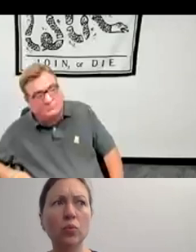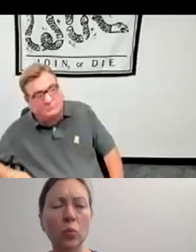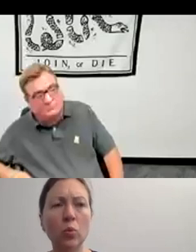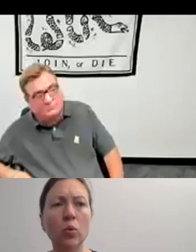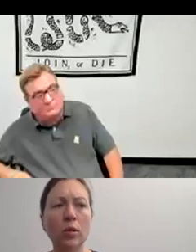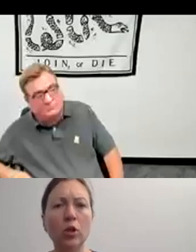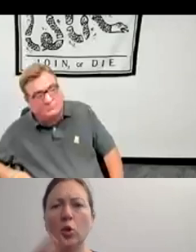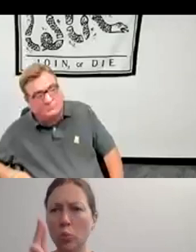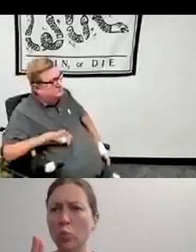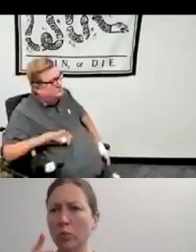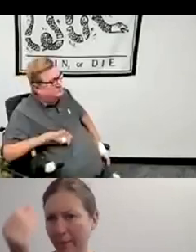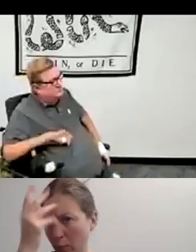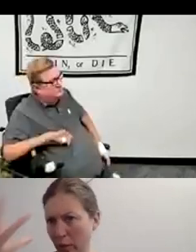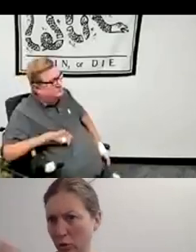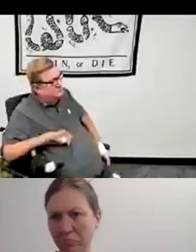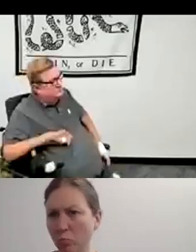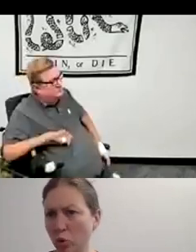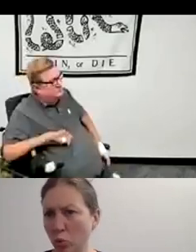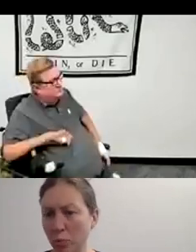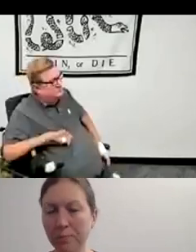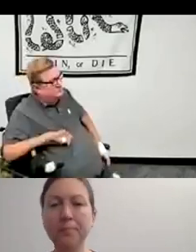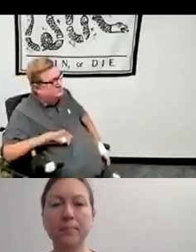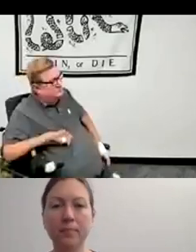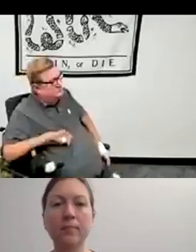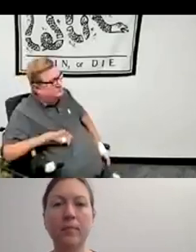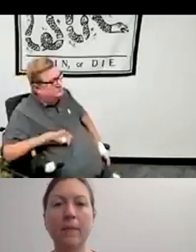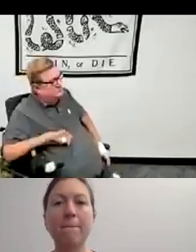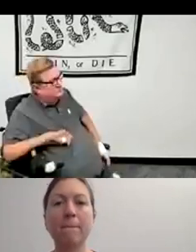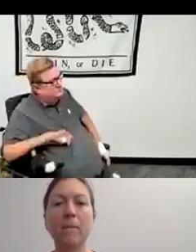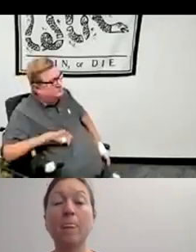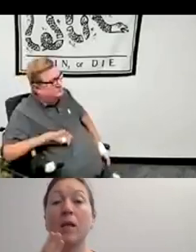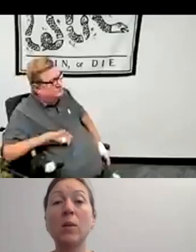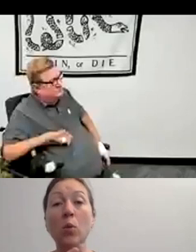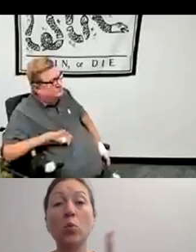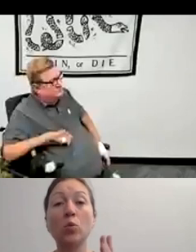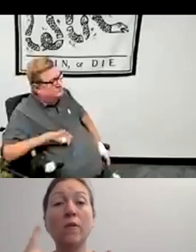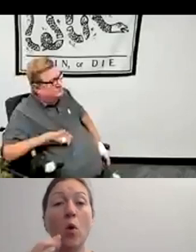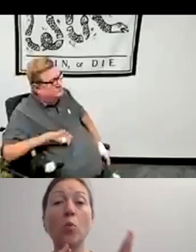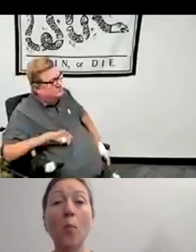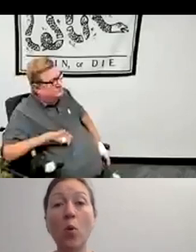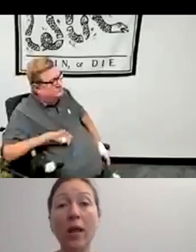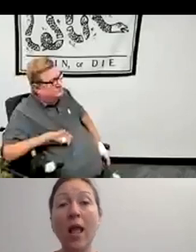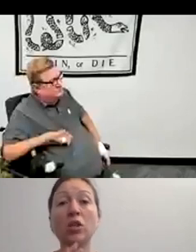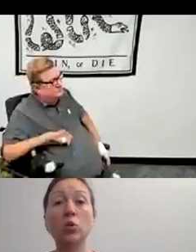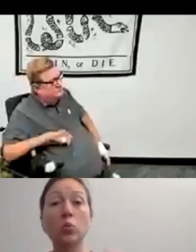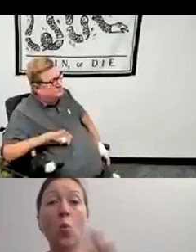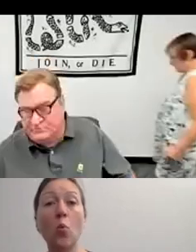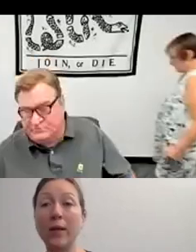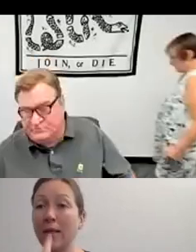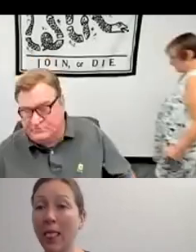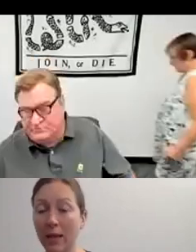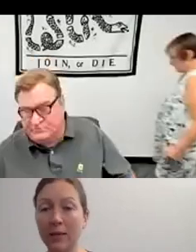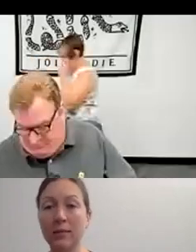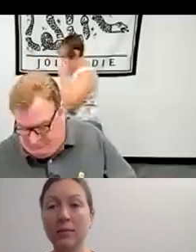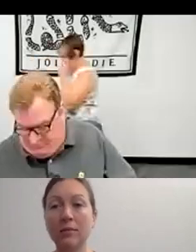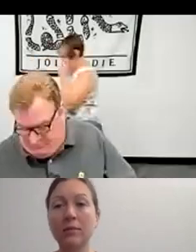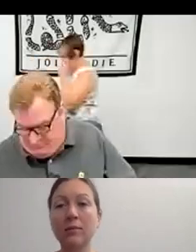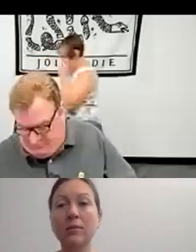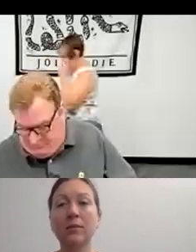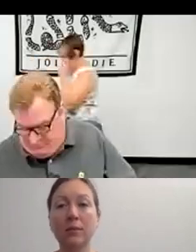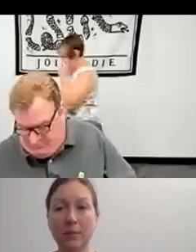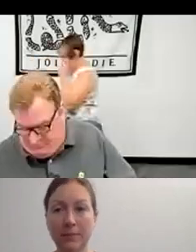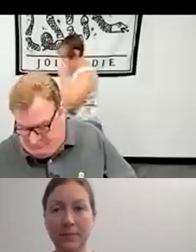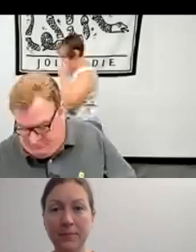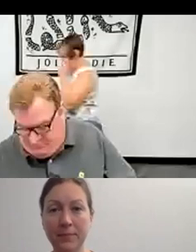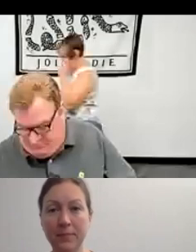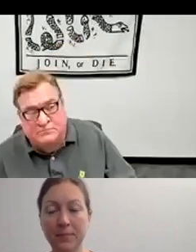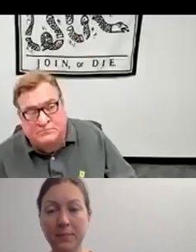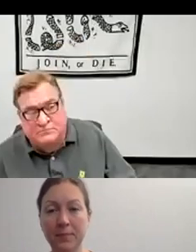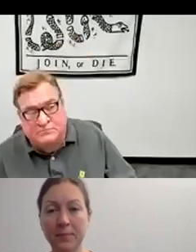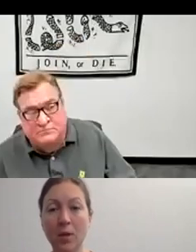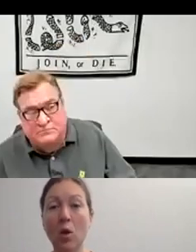"WHEN REFERRING TO PEOPLE WITHOUT DISABILITIES, PLEASE DO NOT USE THE WORDS ABLED BODIED OR